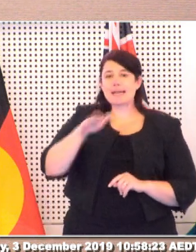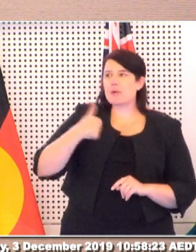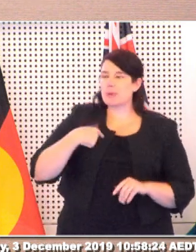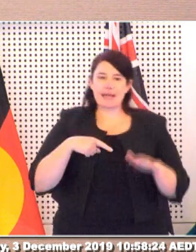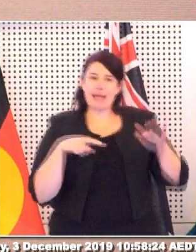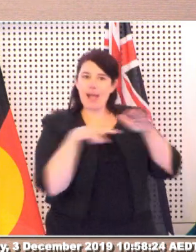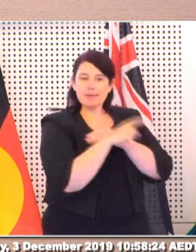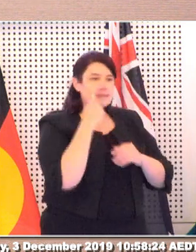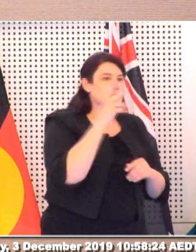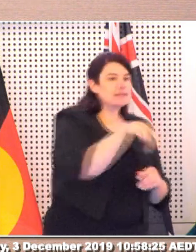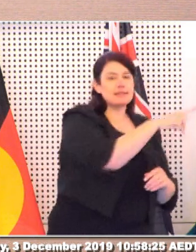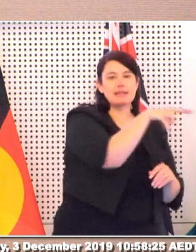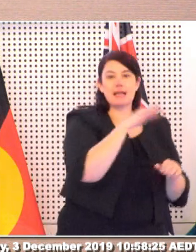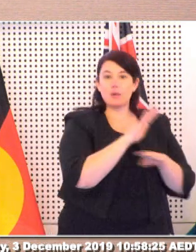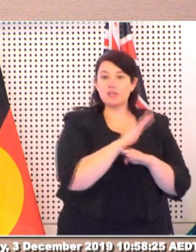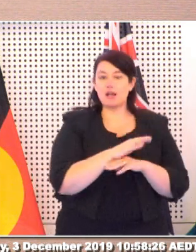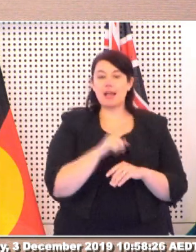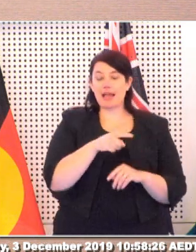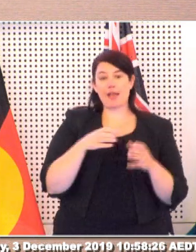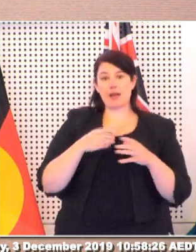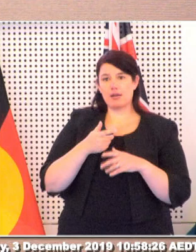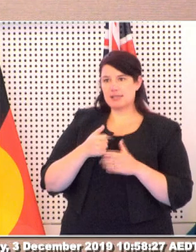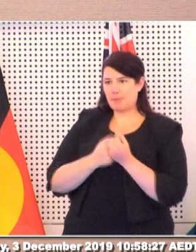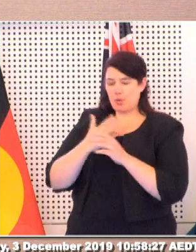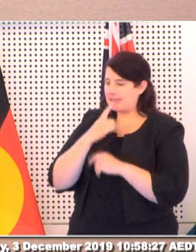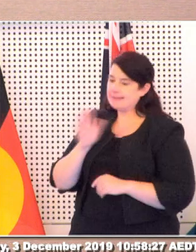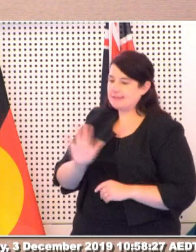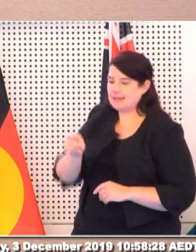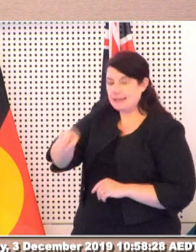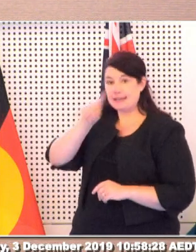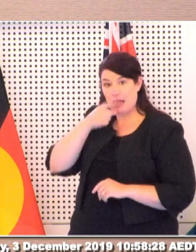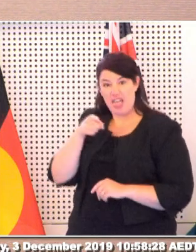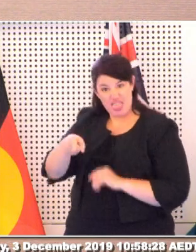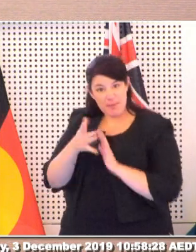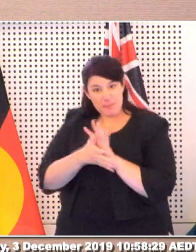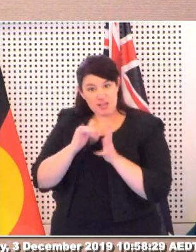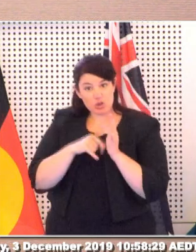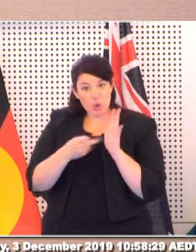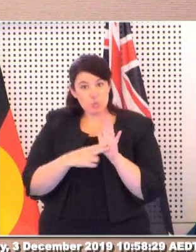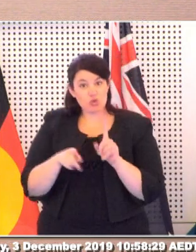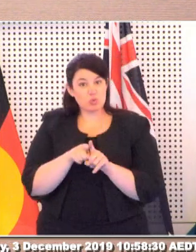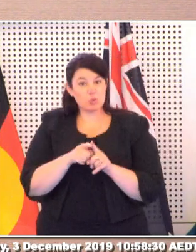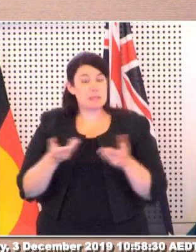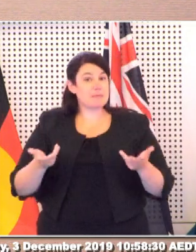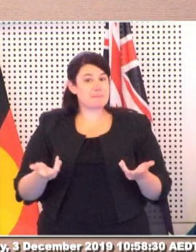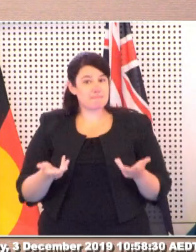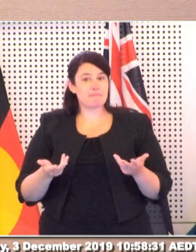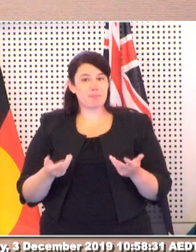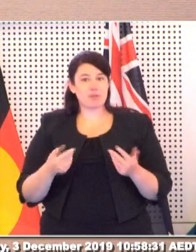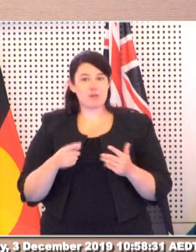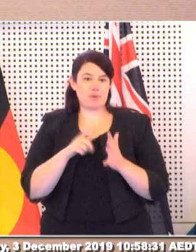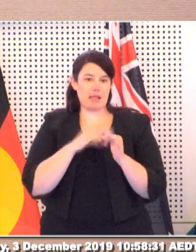So it has a very strict technical legal purpose and I suspect most people will be